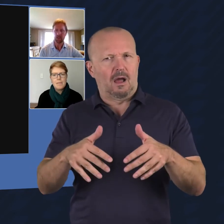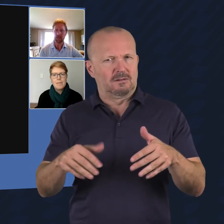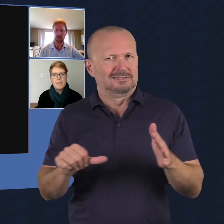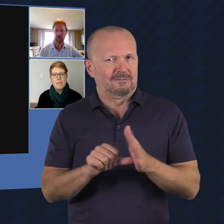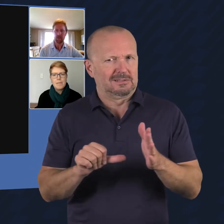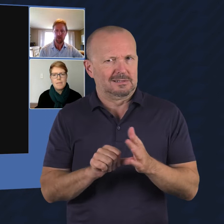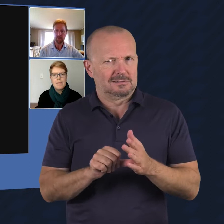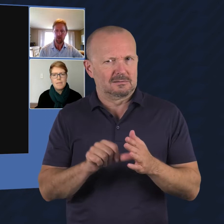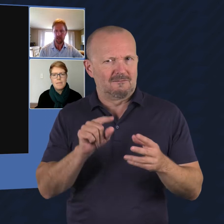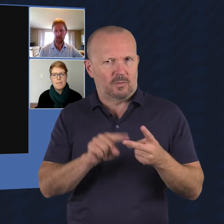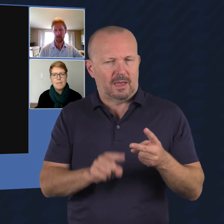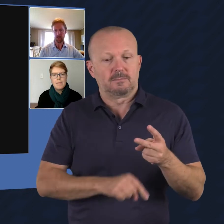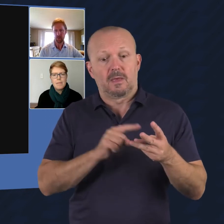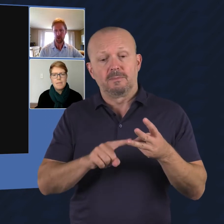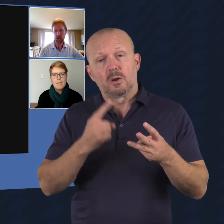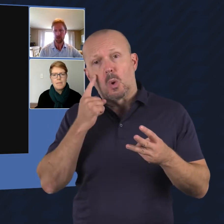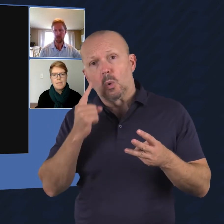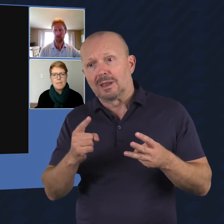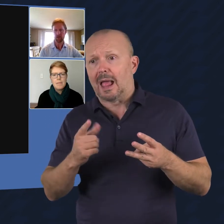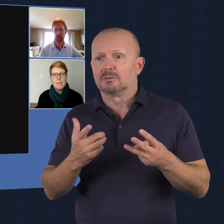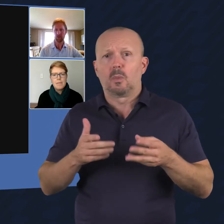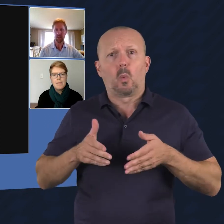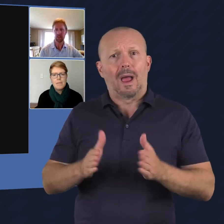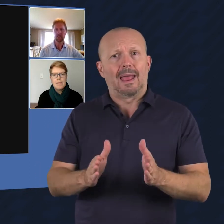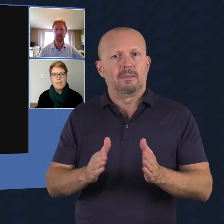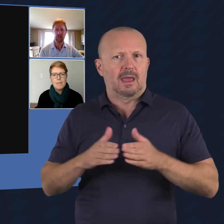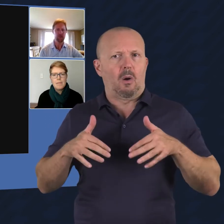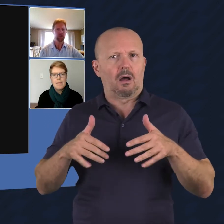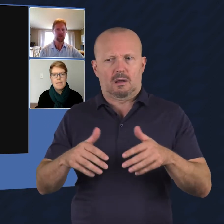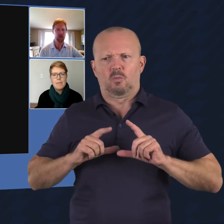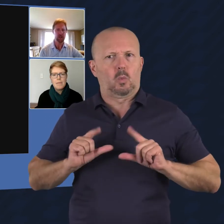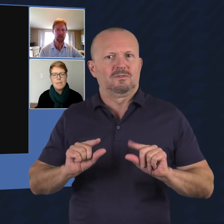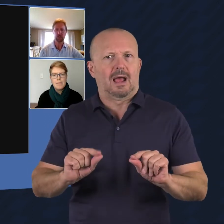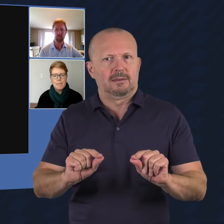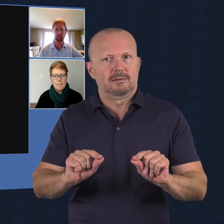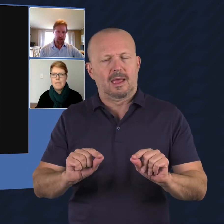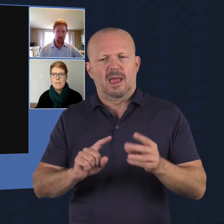The paper will then cover the approaches the library and Luke have taken and the resulting collection.